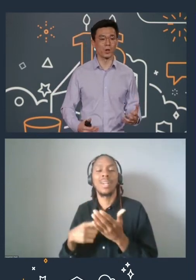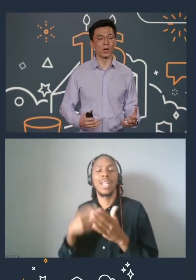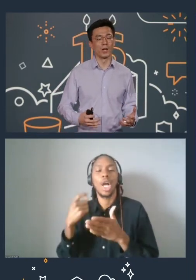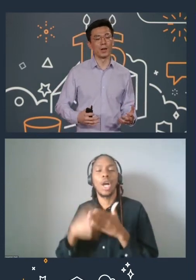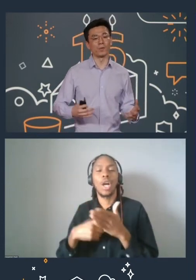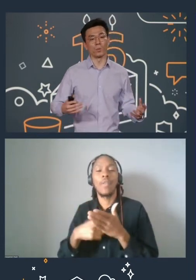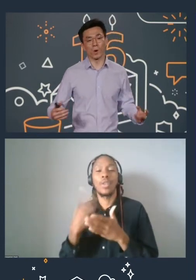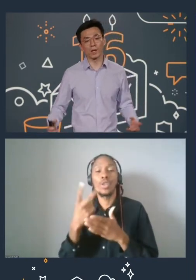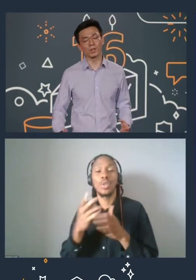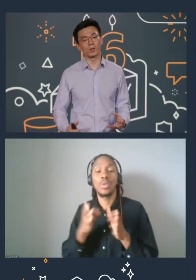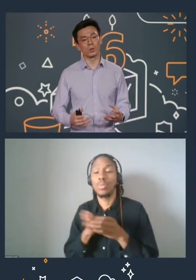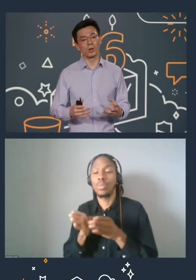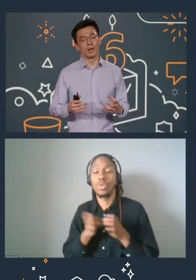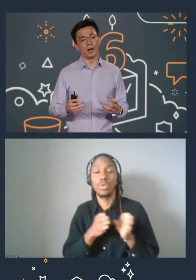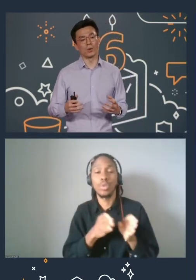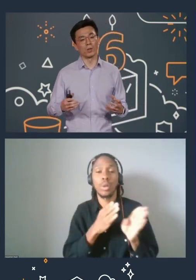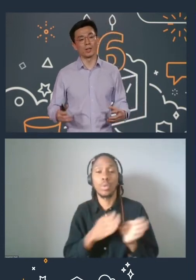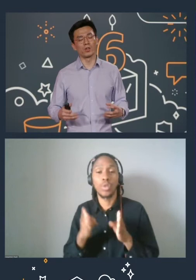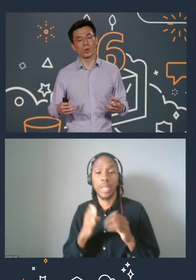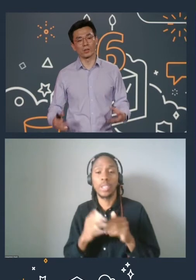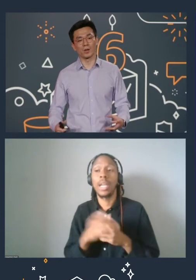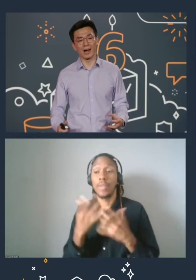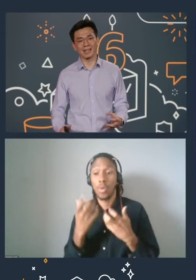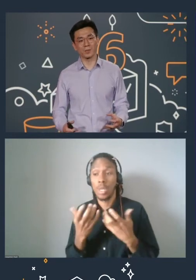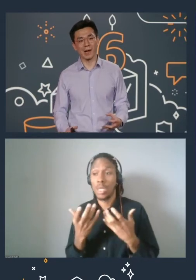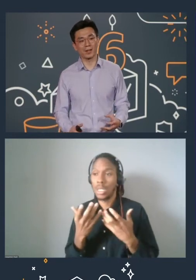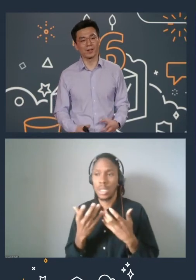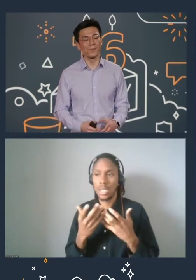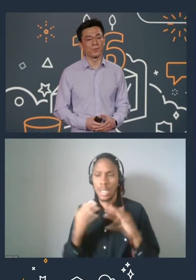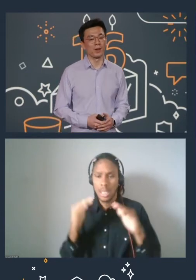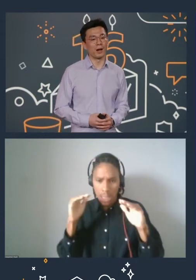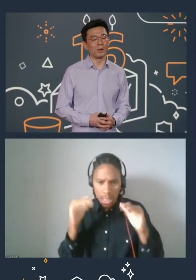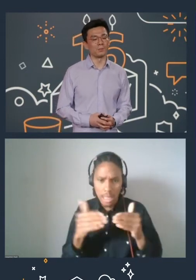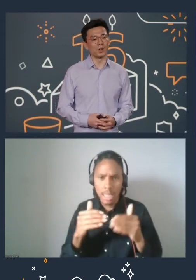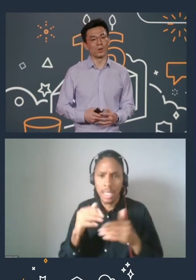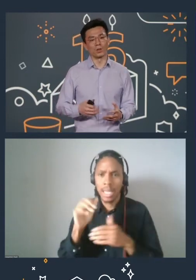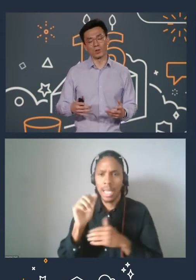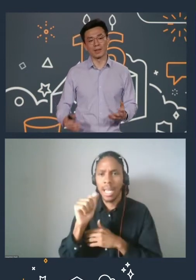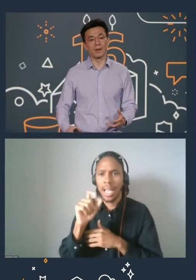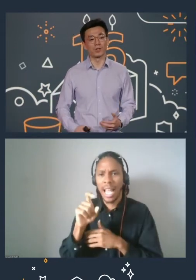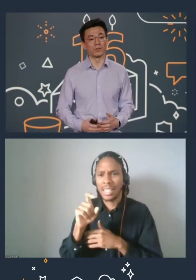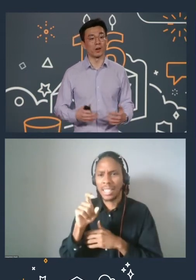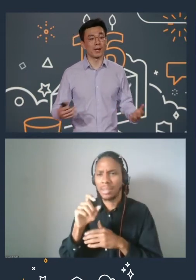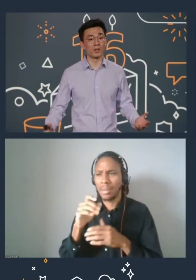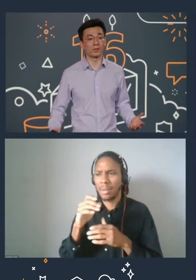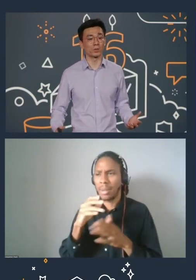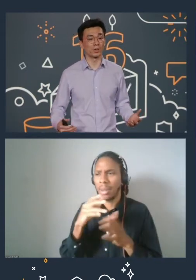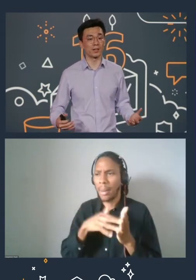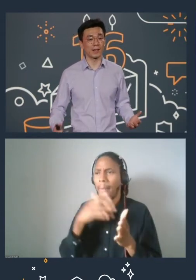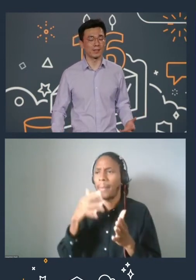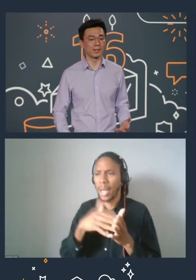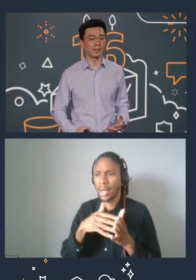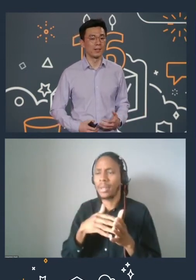where if you want to re really drill down your access pattern, you can leverage the variety of storage classes